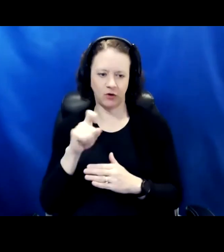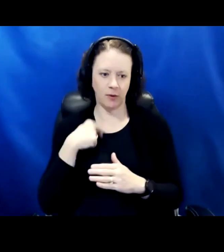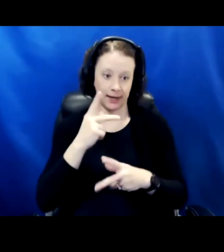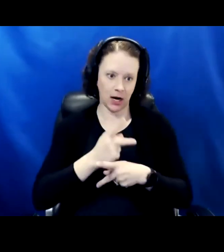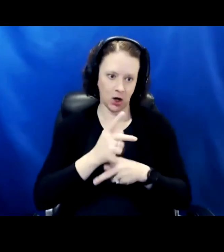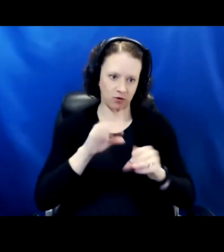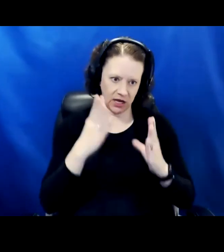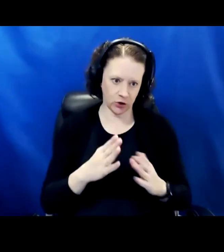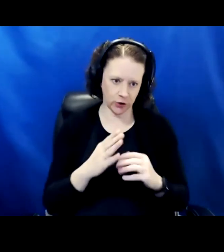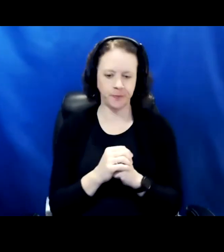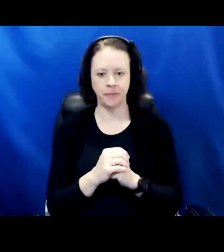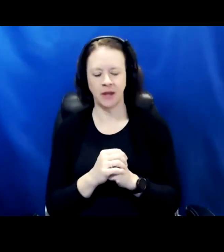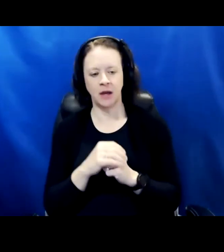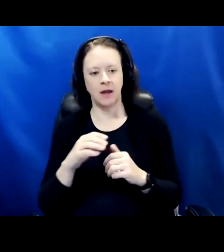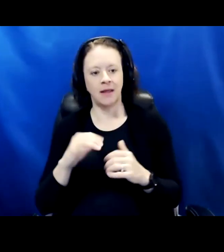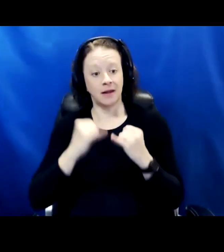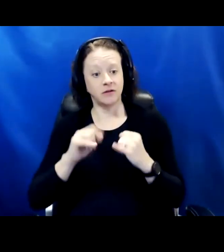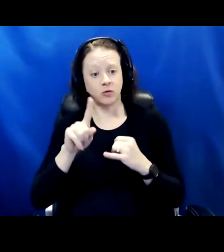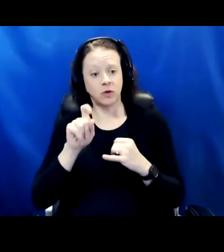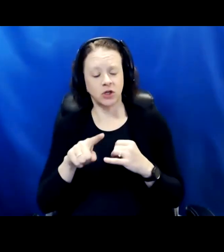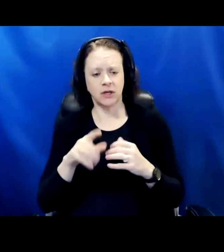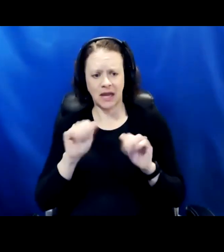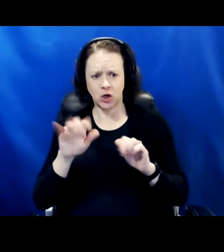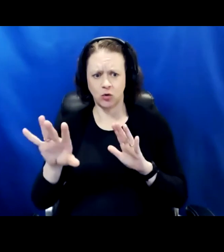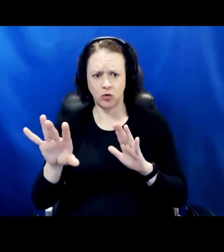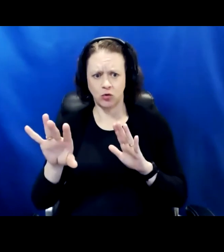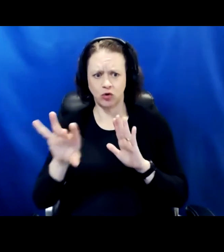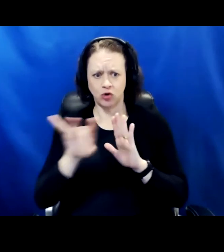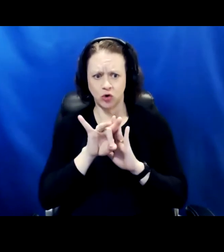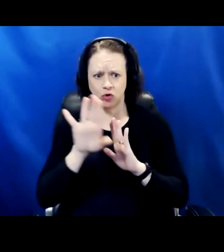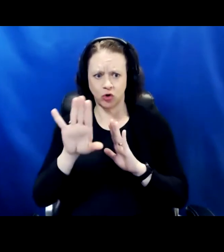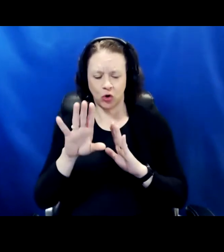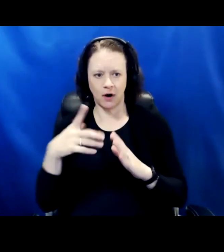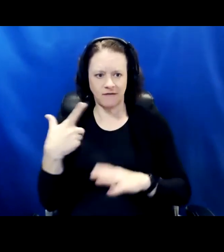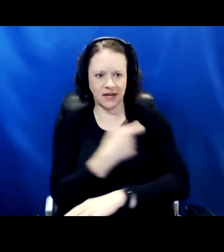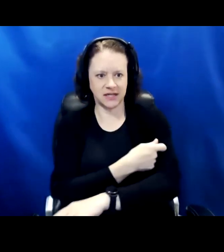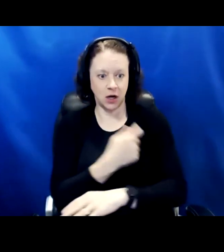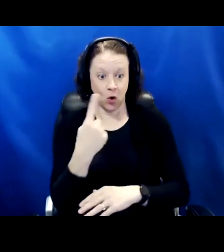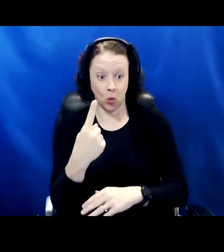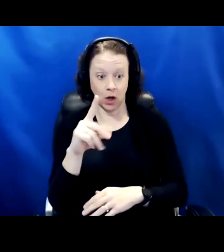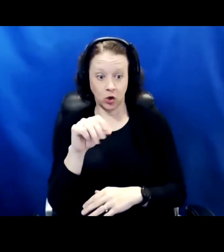can you choose your vaccine, one dose or two? The answer to that is no.